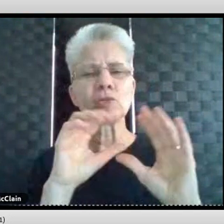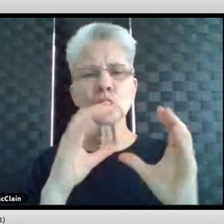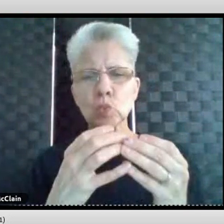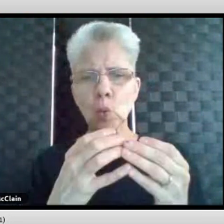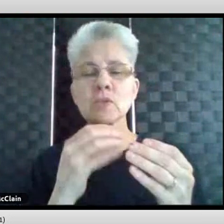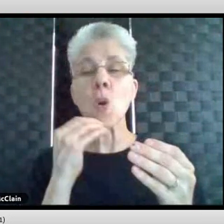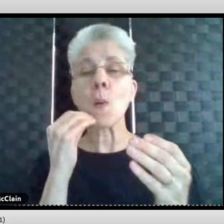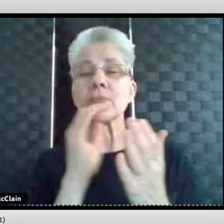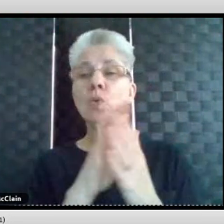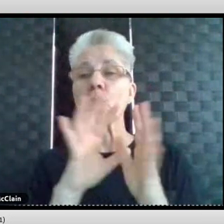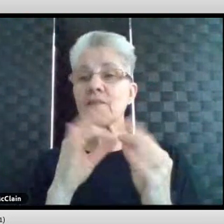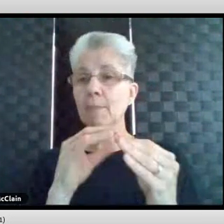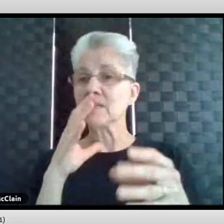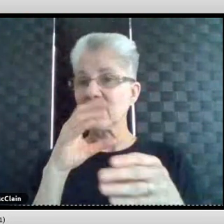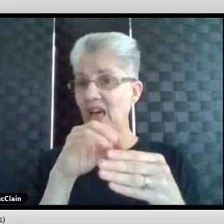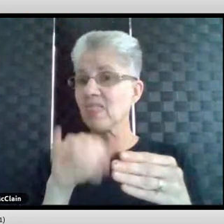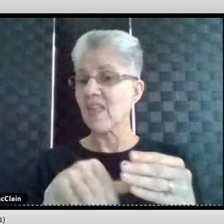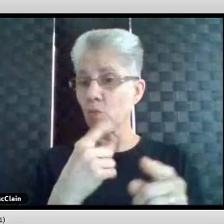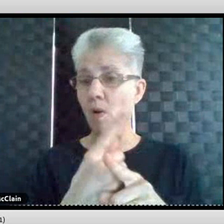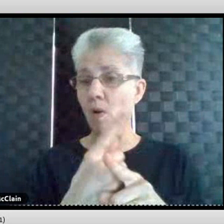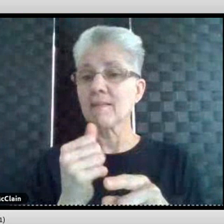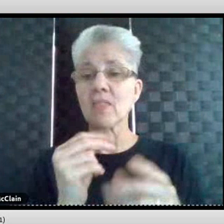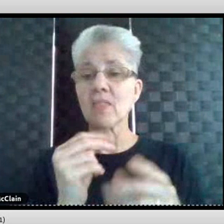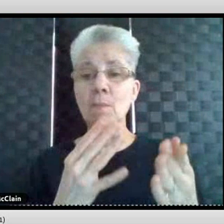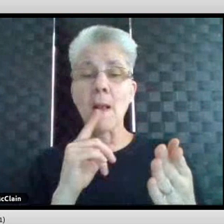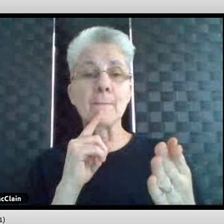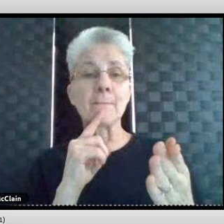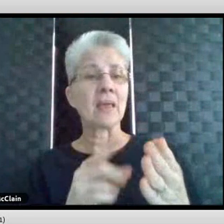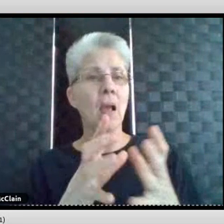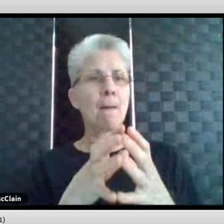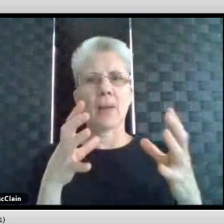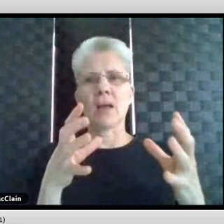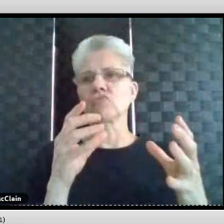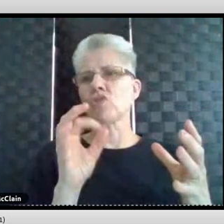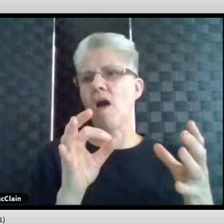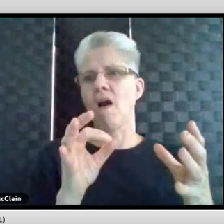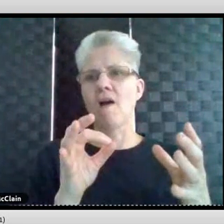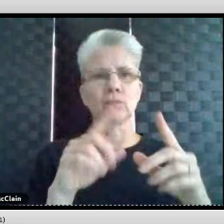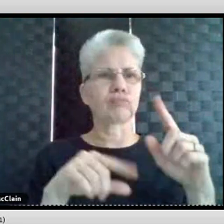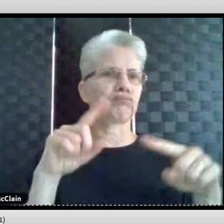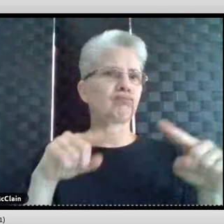Home-school families might be in that, right, Glen? There might be a bunch of different niches